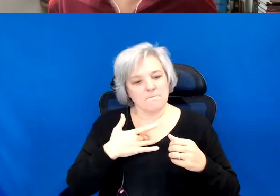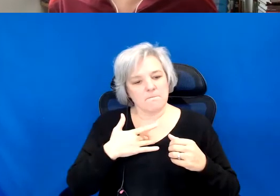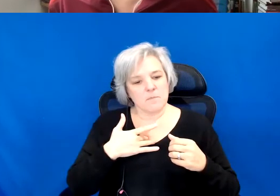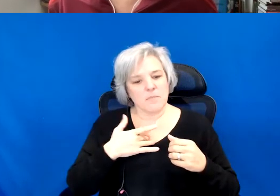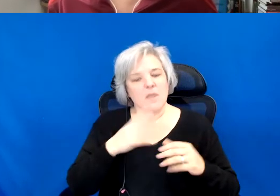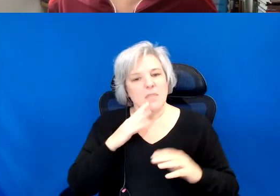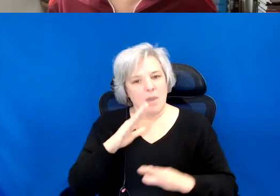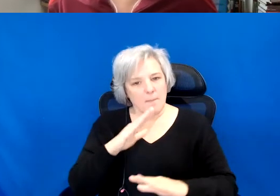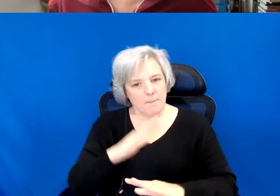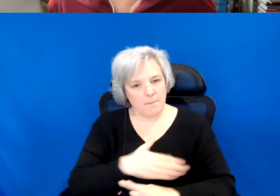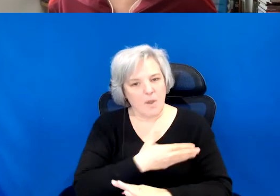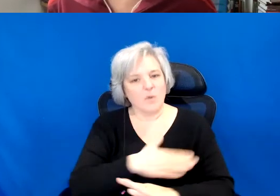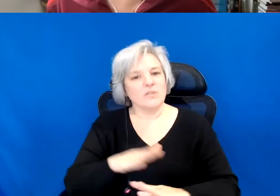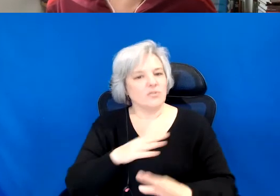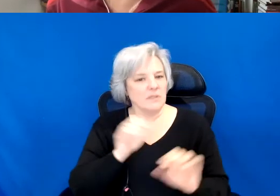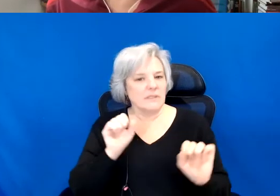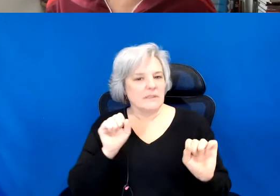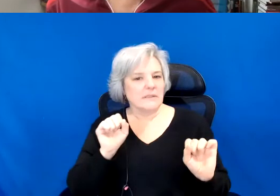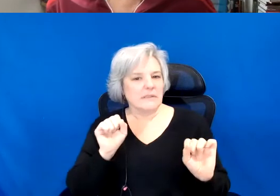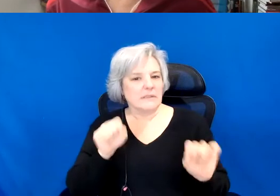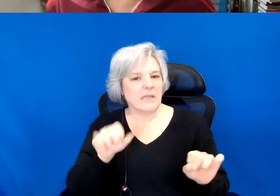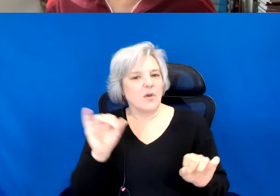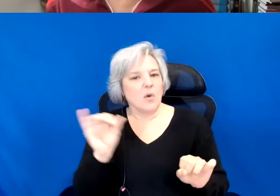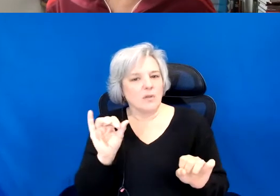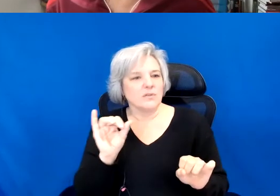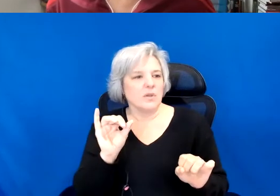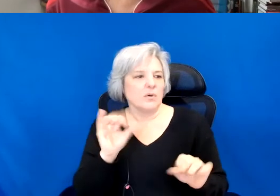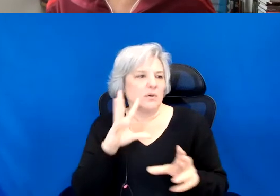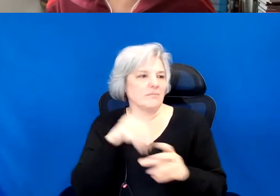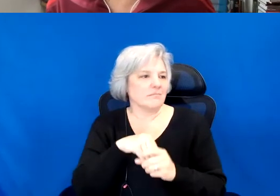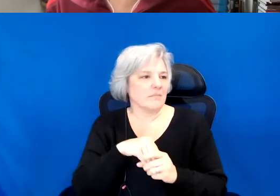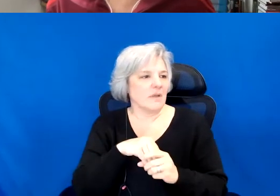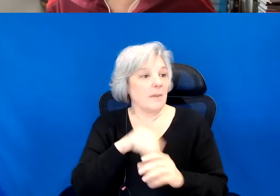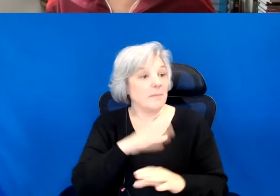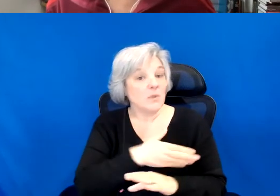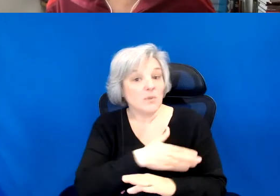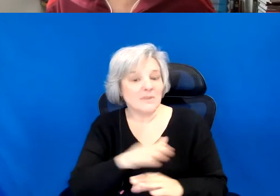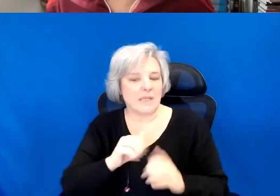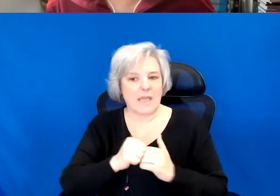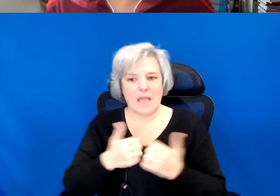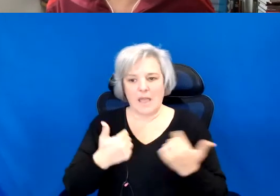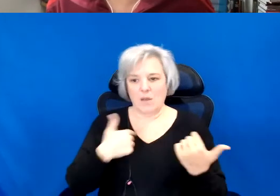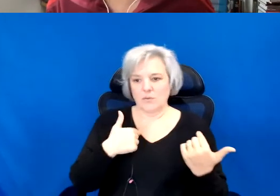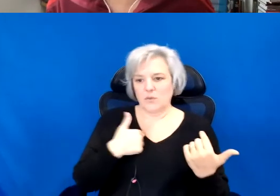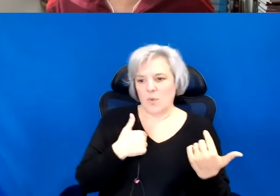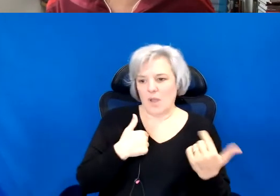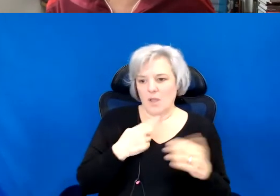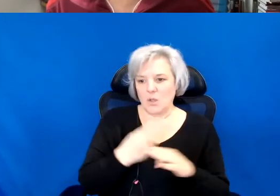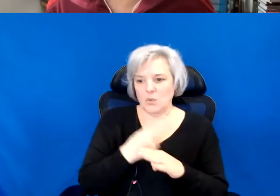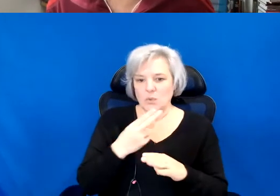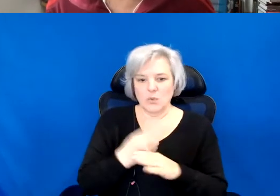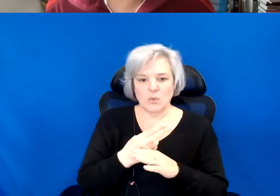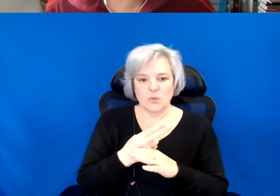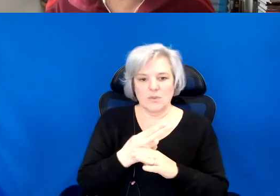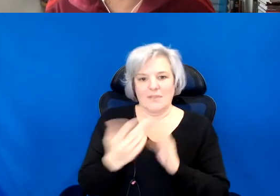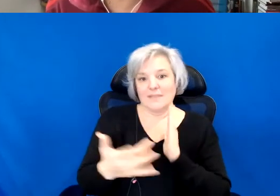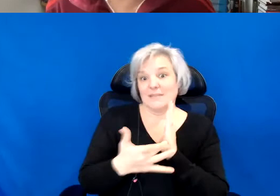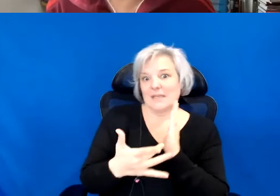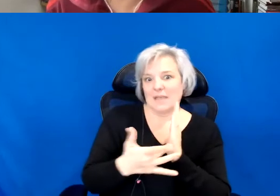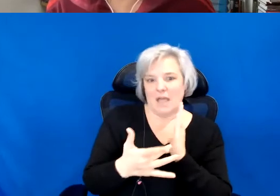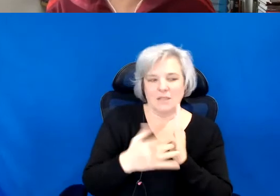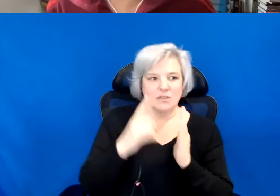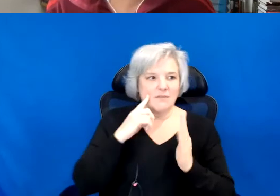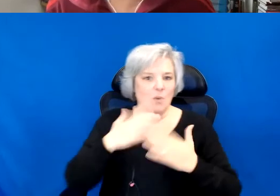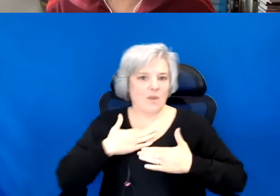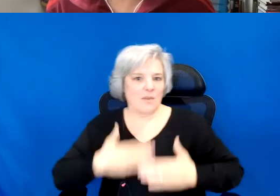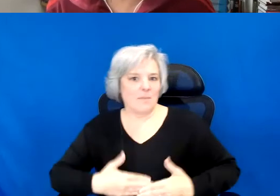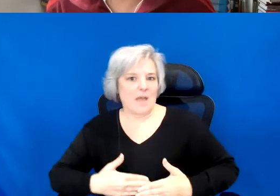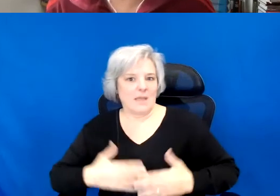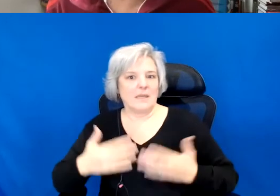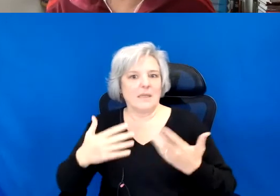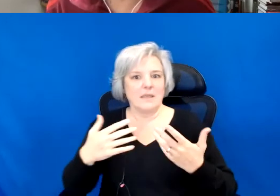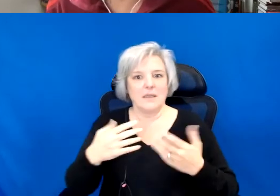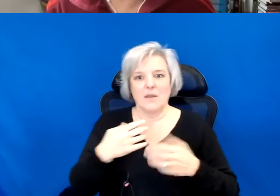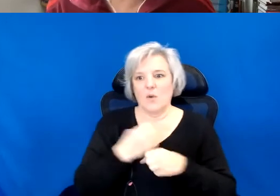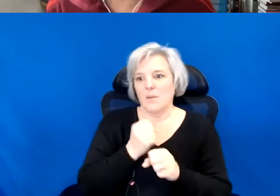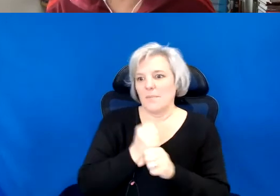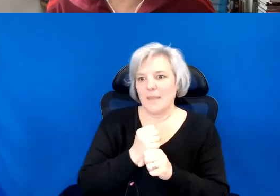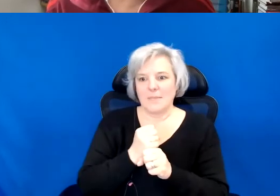be also music in terms of how do I use the technology of the body to imagine another